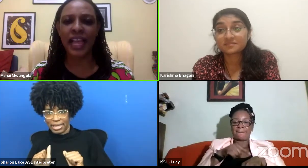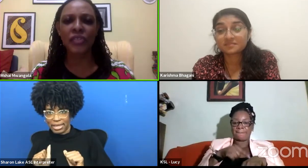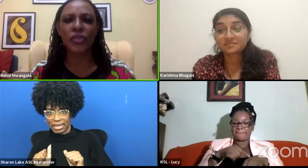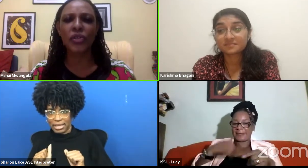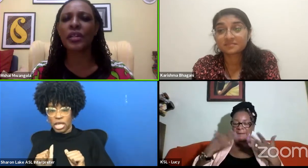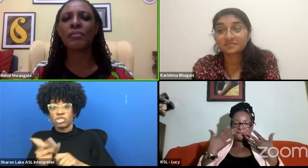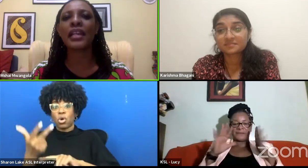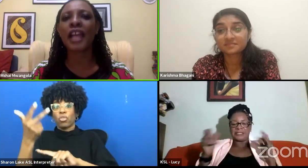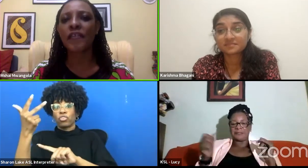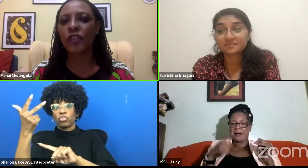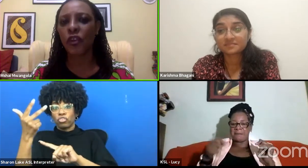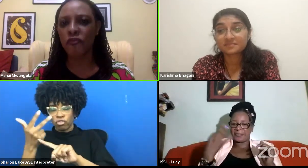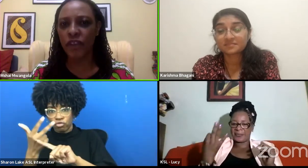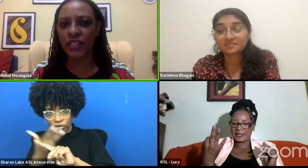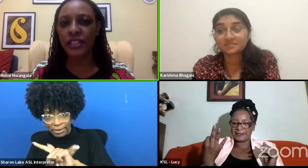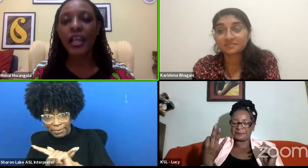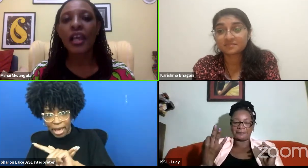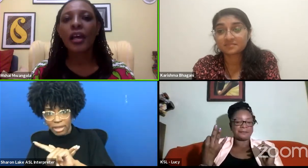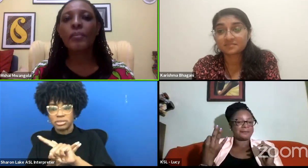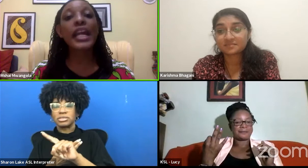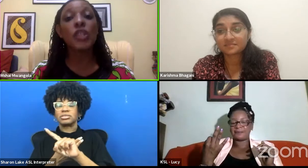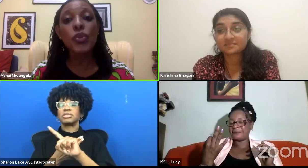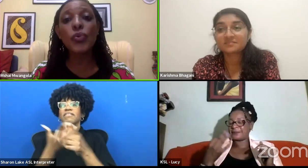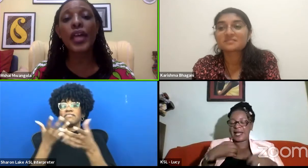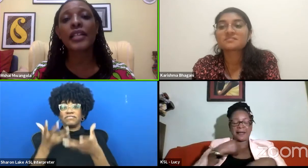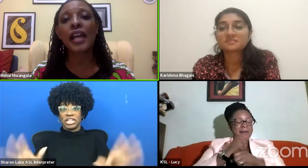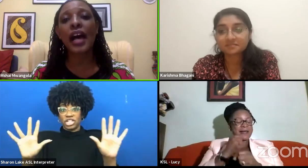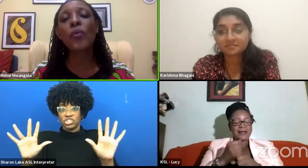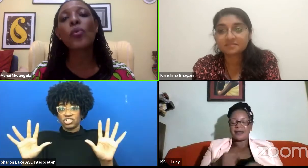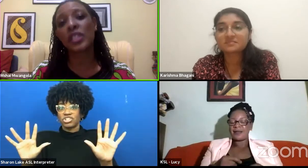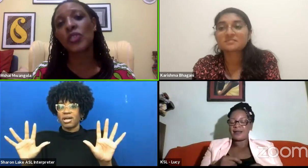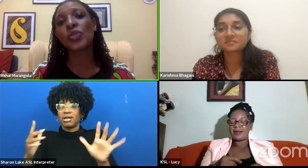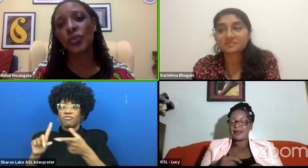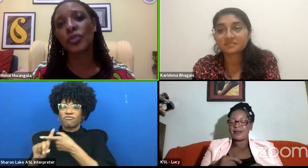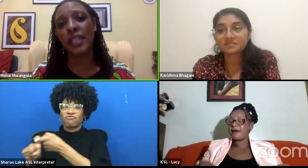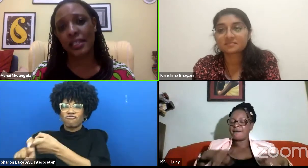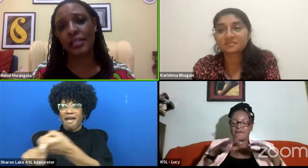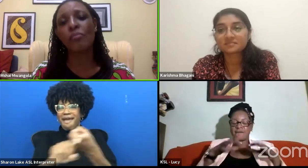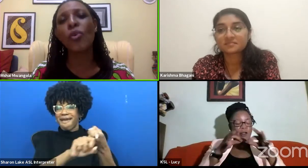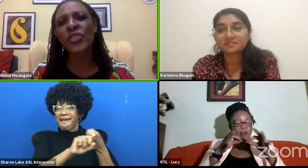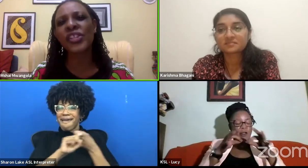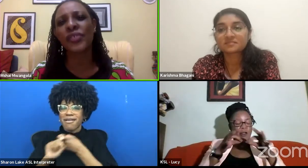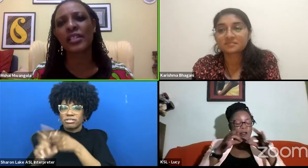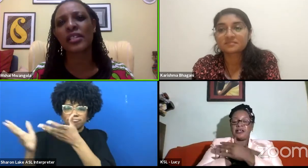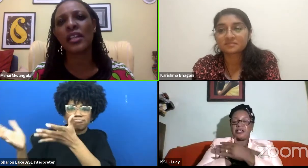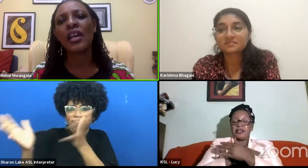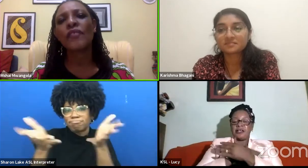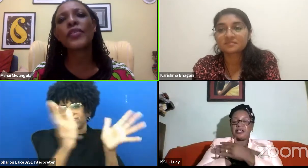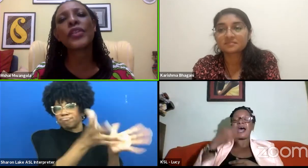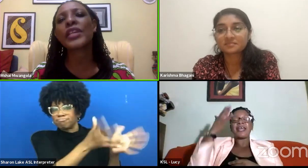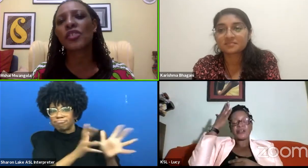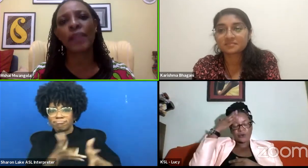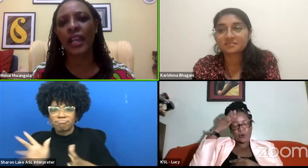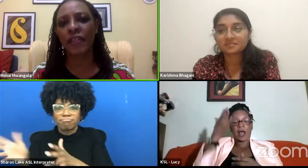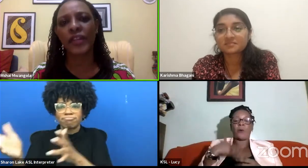I not only made lifelong friends but I knew that I wanted to do this more seriously for the rest of my life.